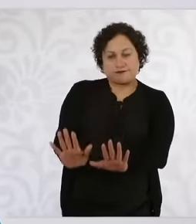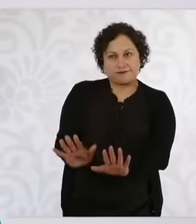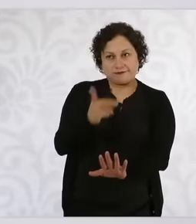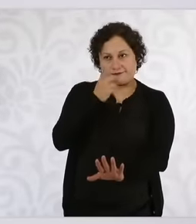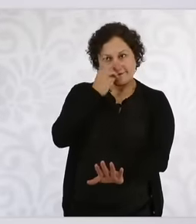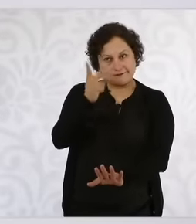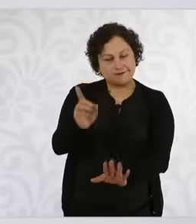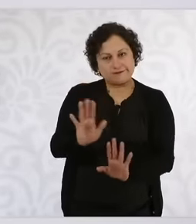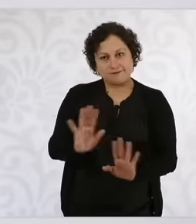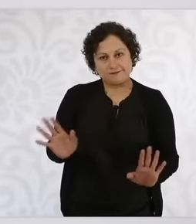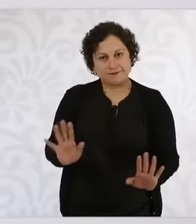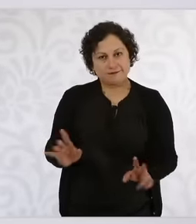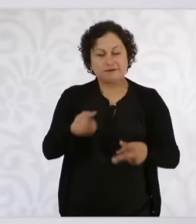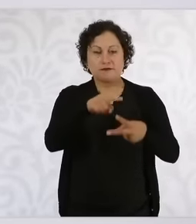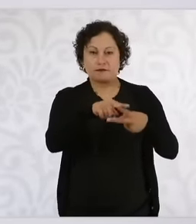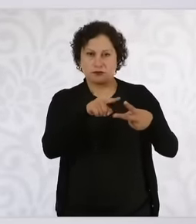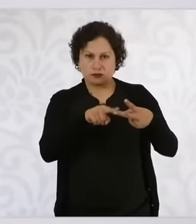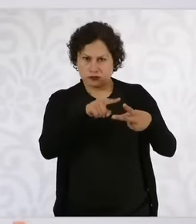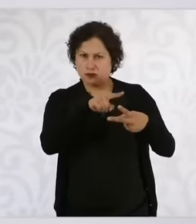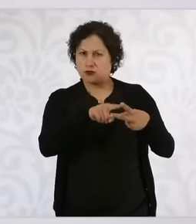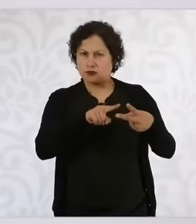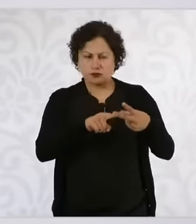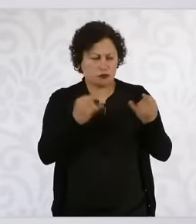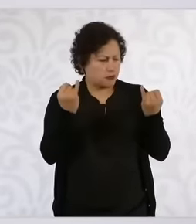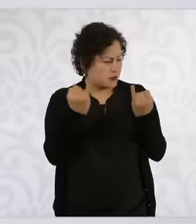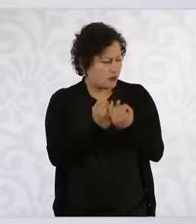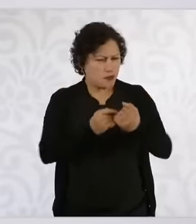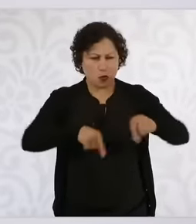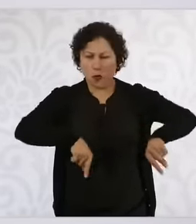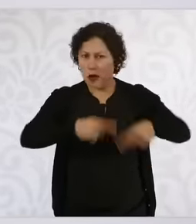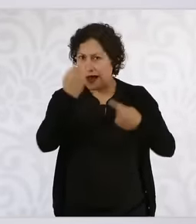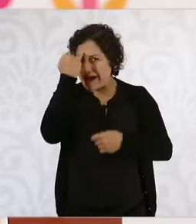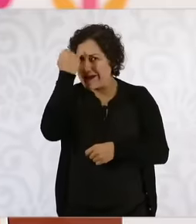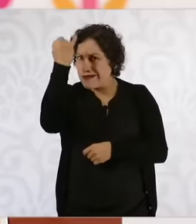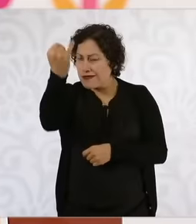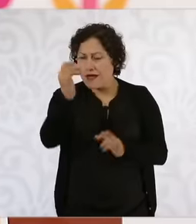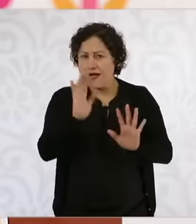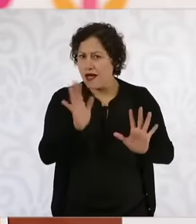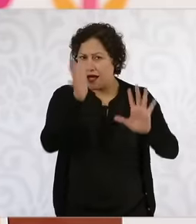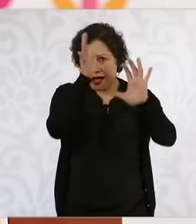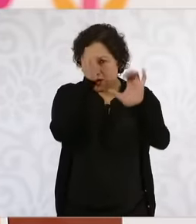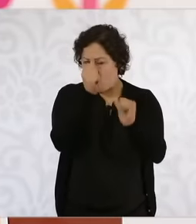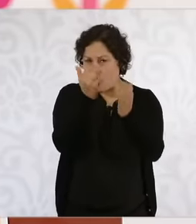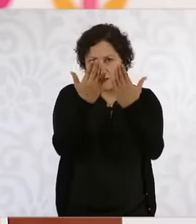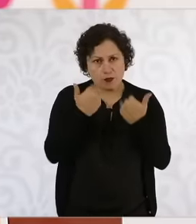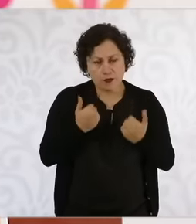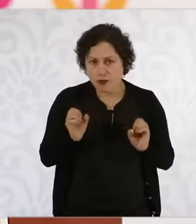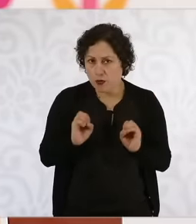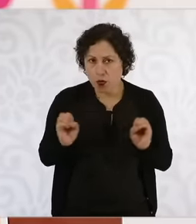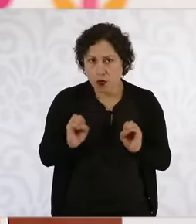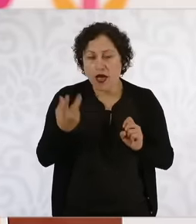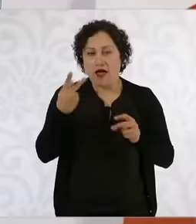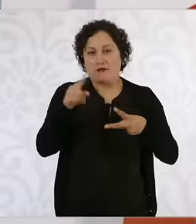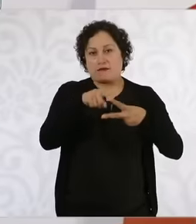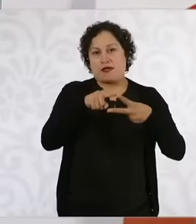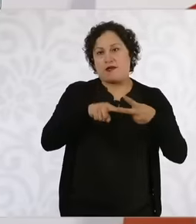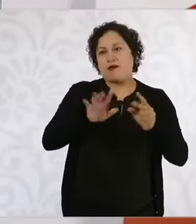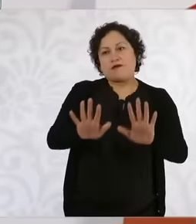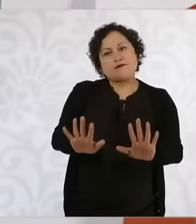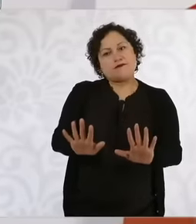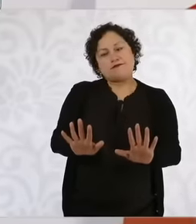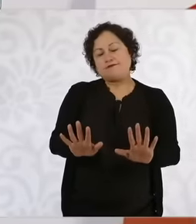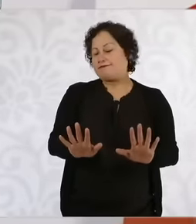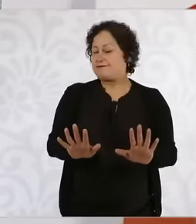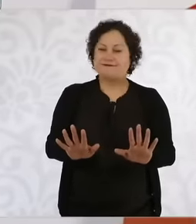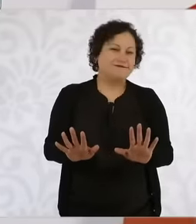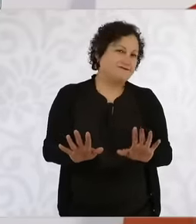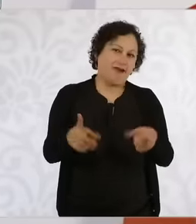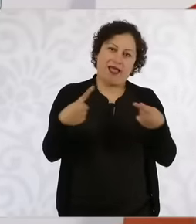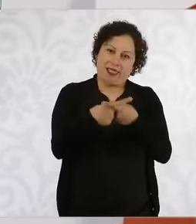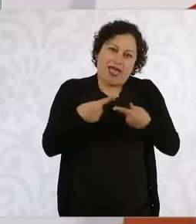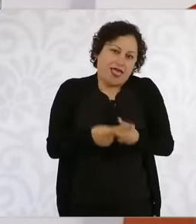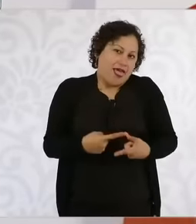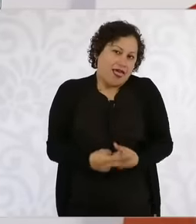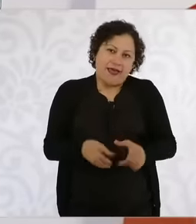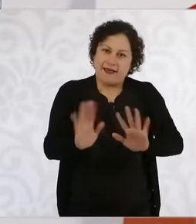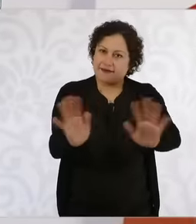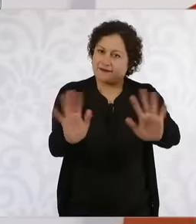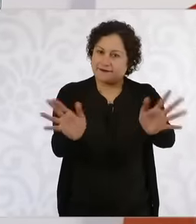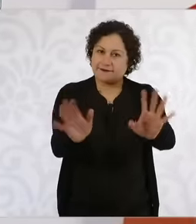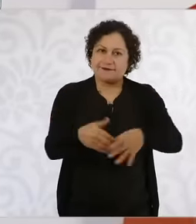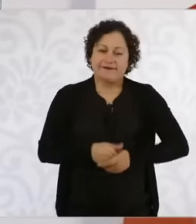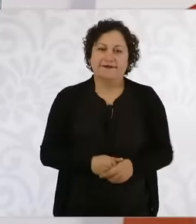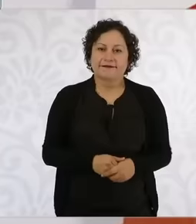We agree with them on many things but finally they say, let's see, no, this cannot be